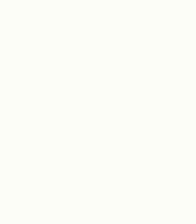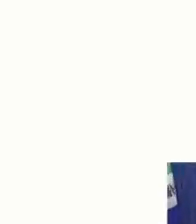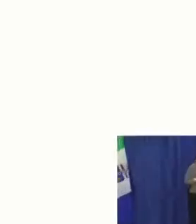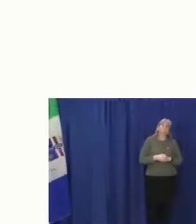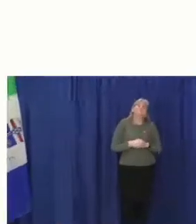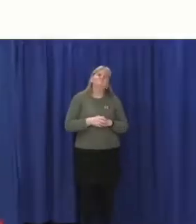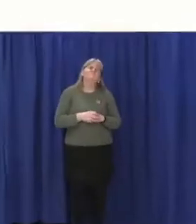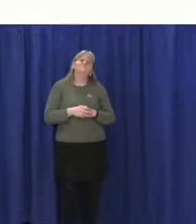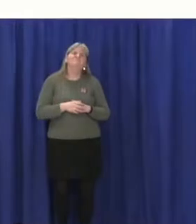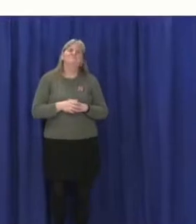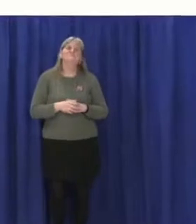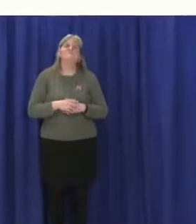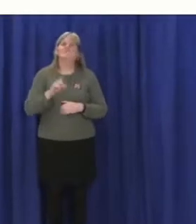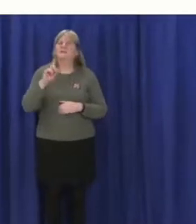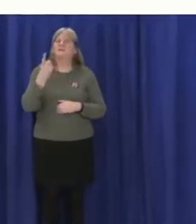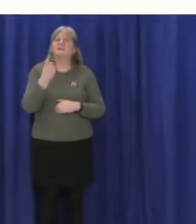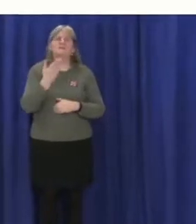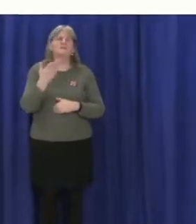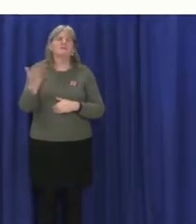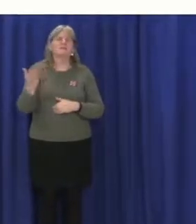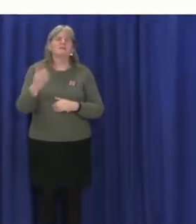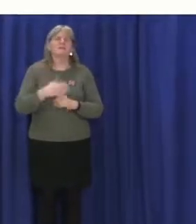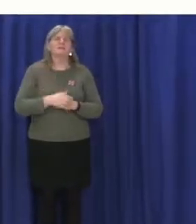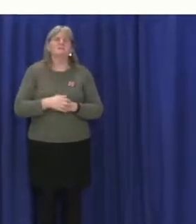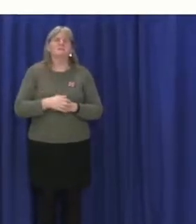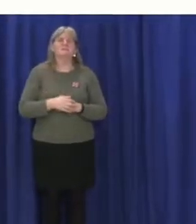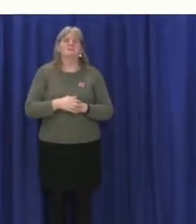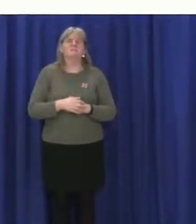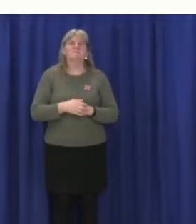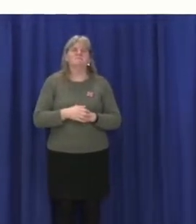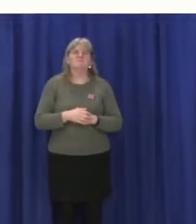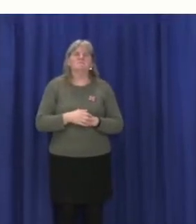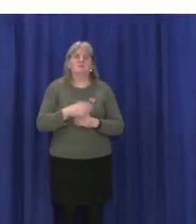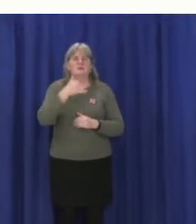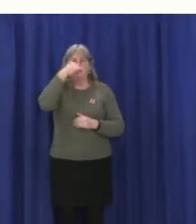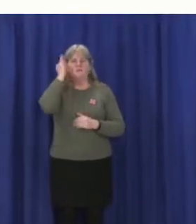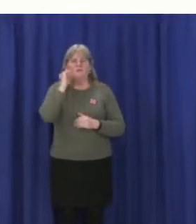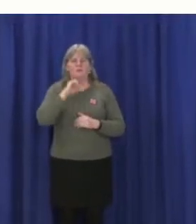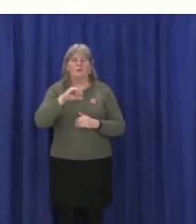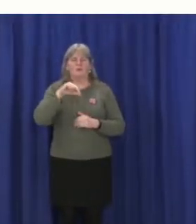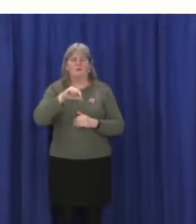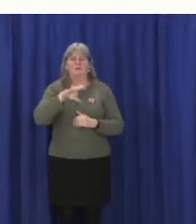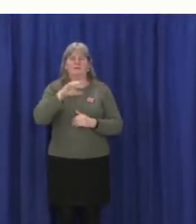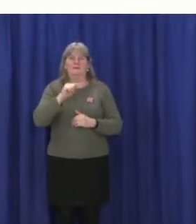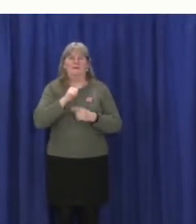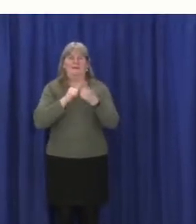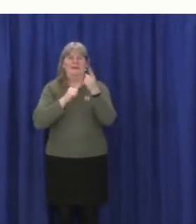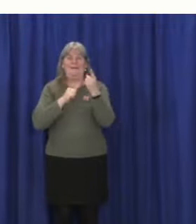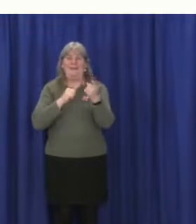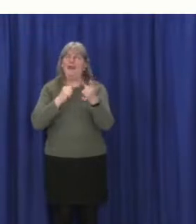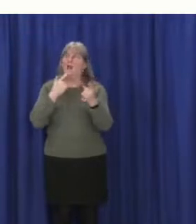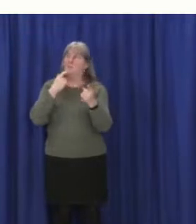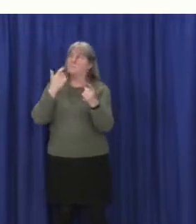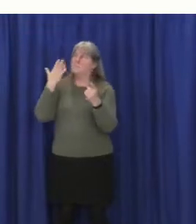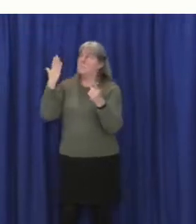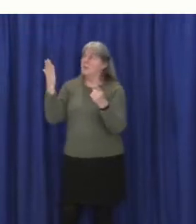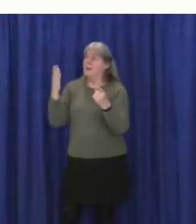So the first thing to do when you click on yukon.ca Stoplight is to find the age and the vaccination status